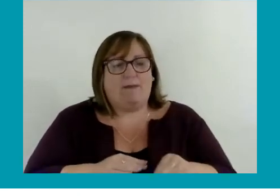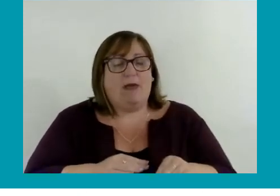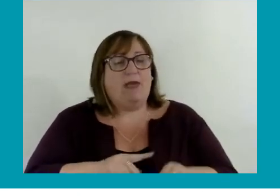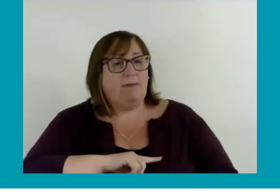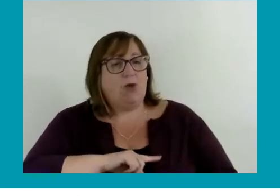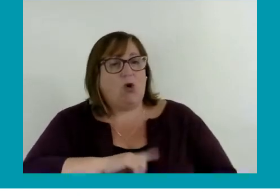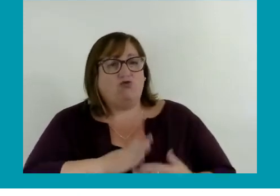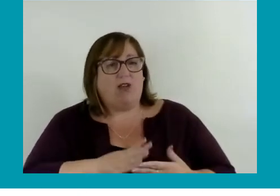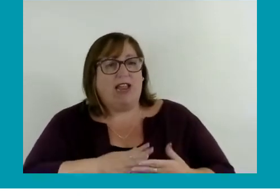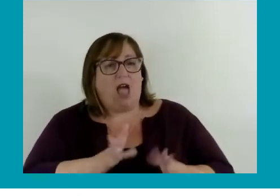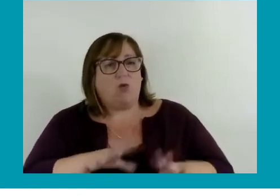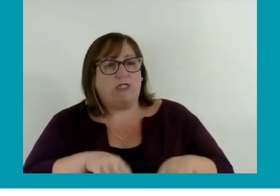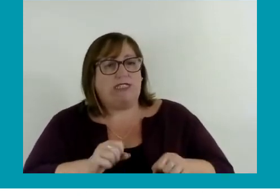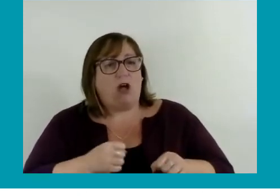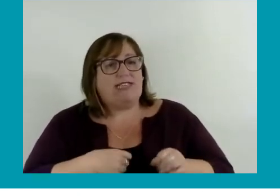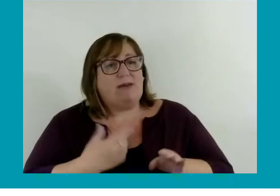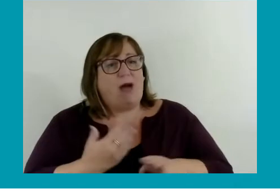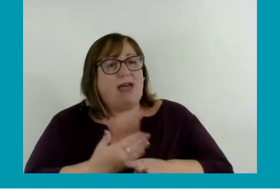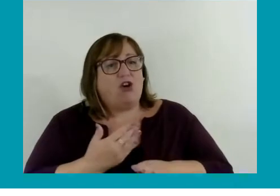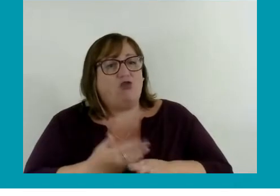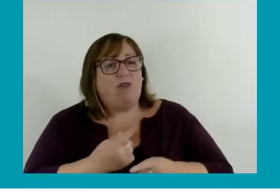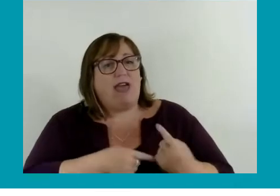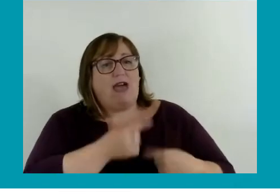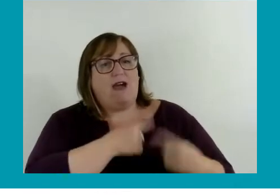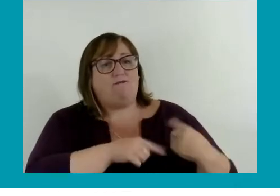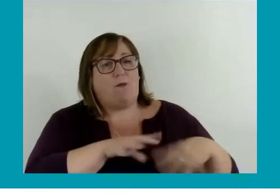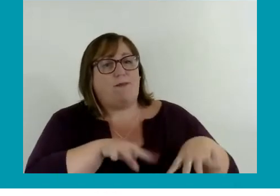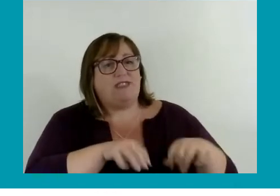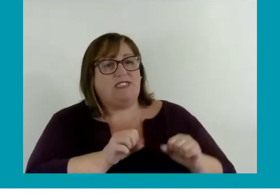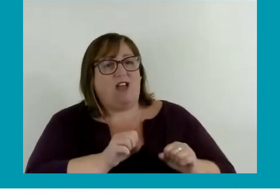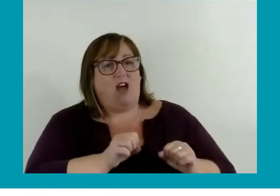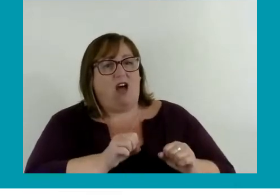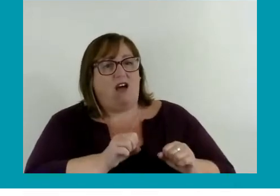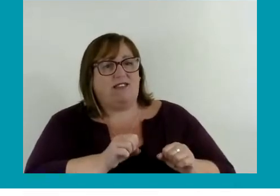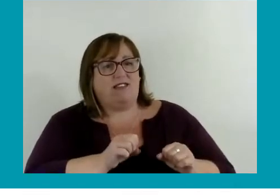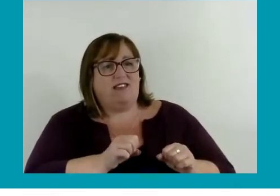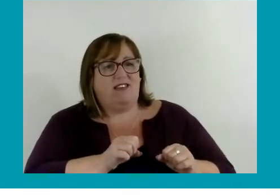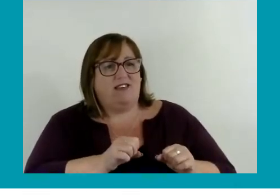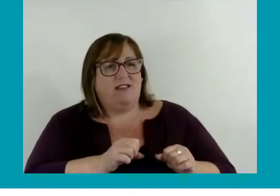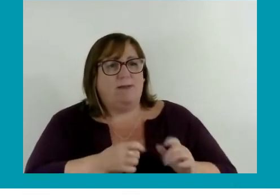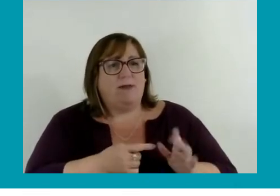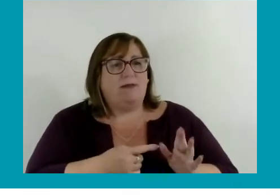um and he said yeah it was a bit of a no-brainer you passed all the skills with flying colors and